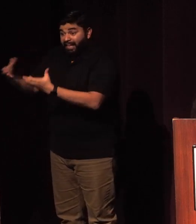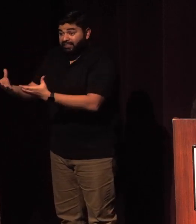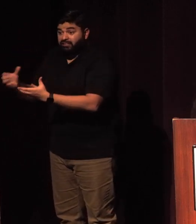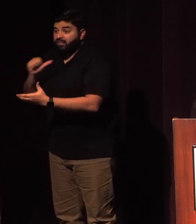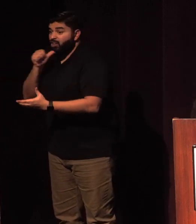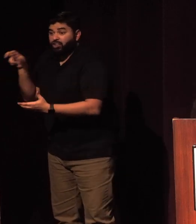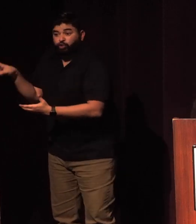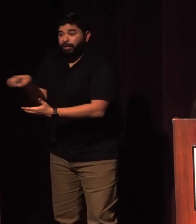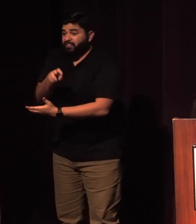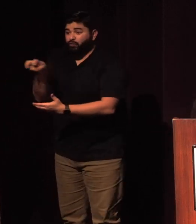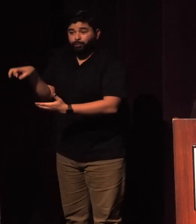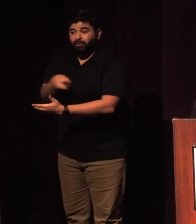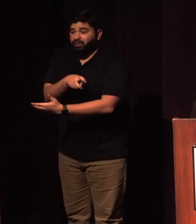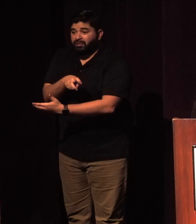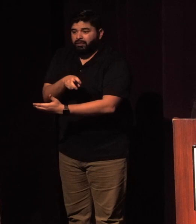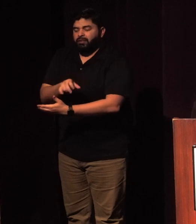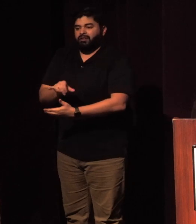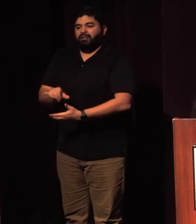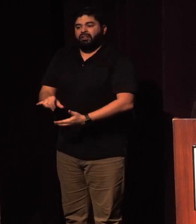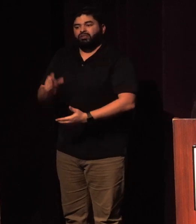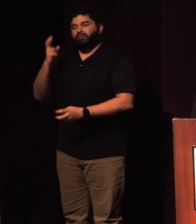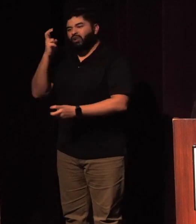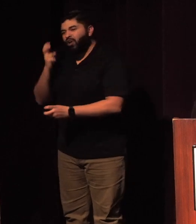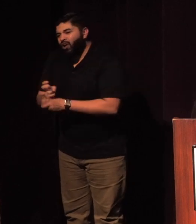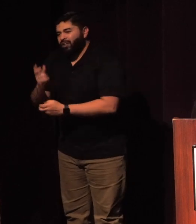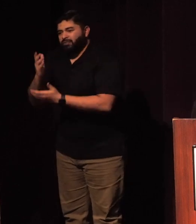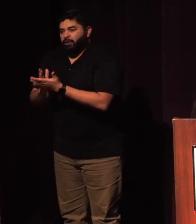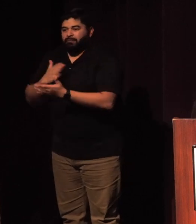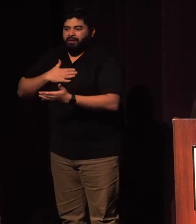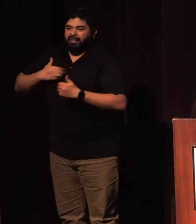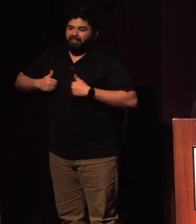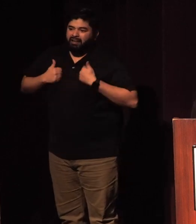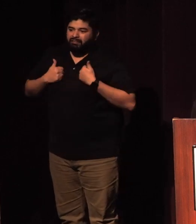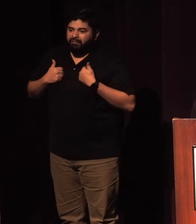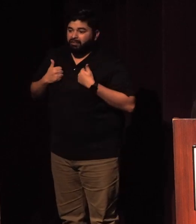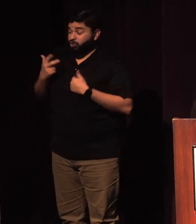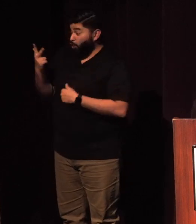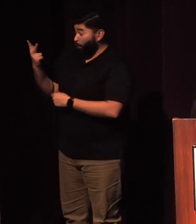that hardly anything transferred. This was the hardest time in my life.